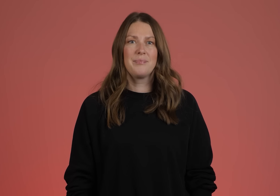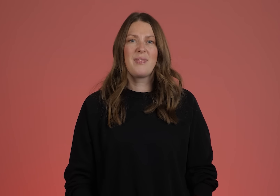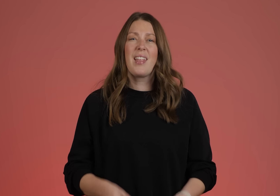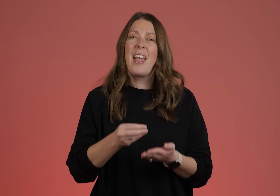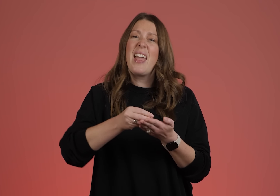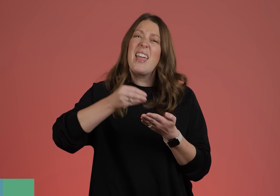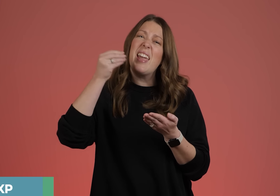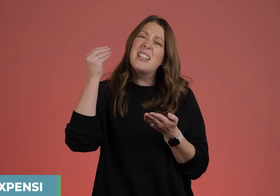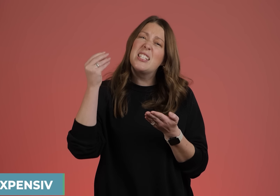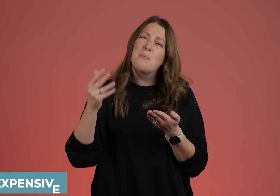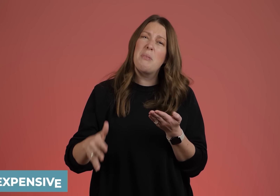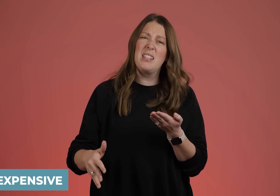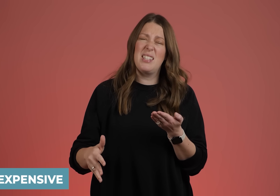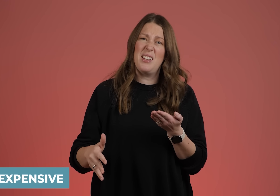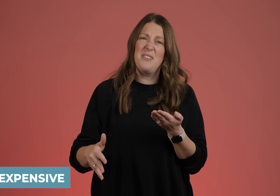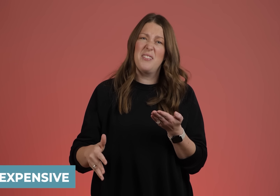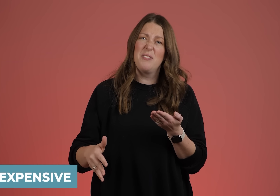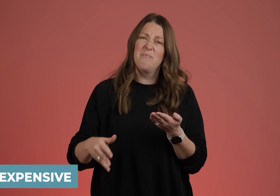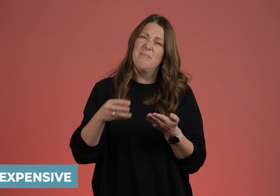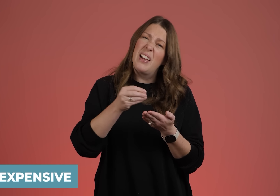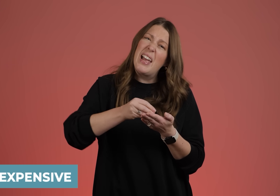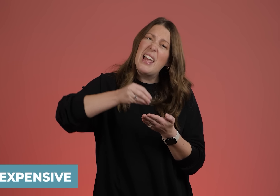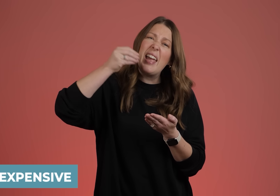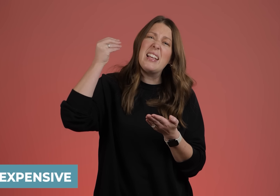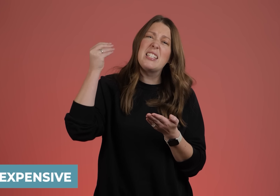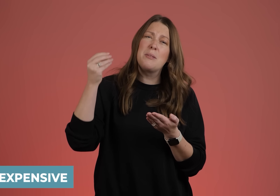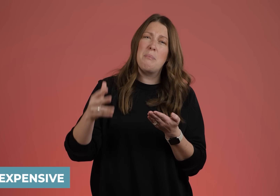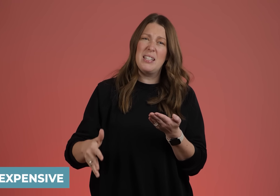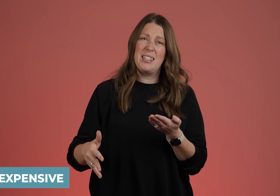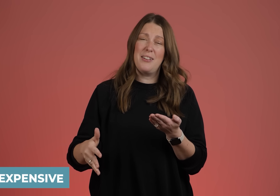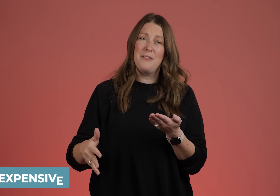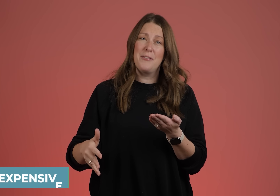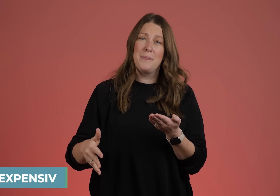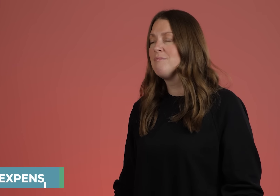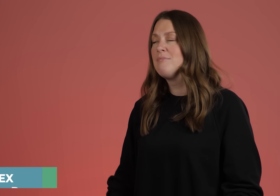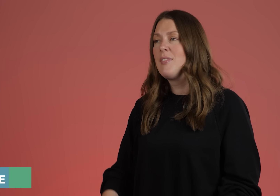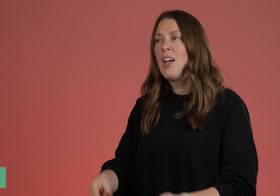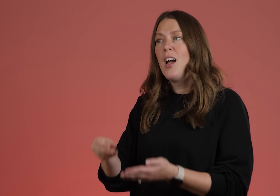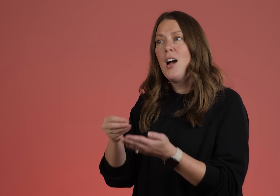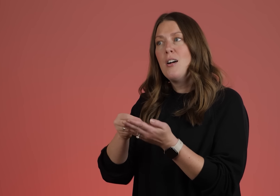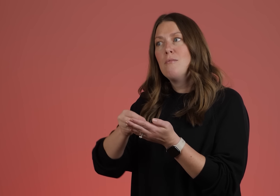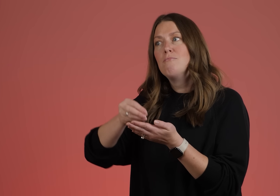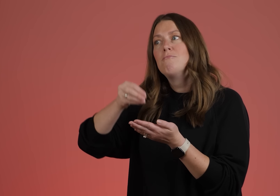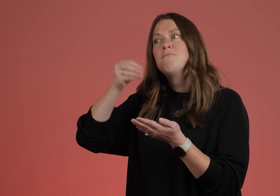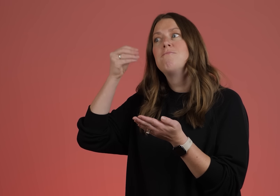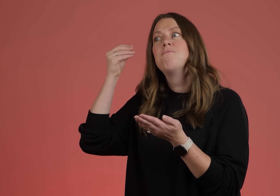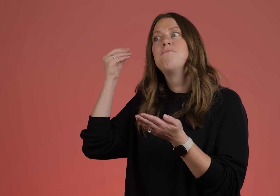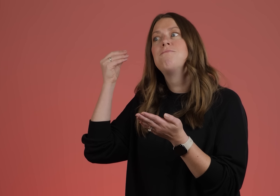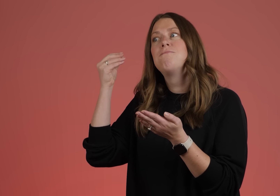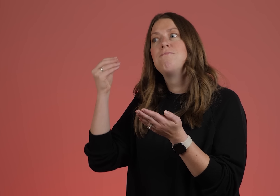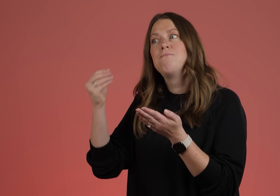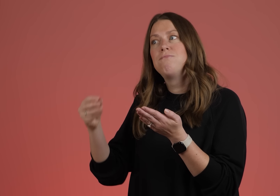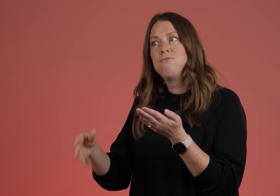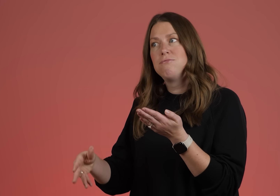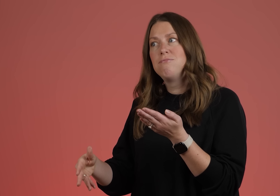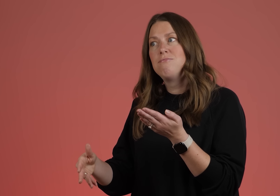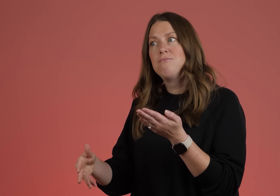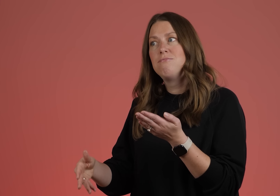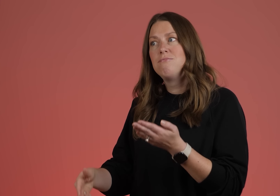Expensive This is the money and it's